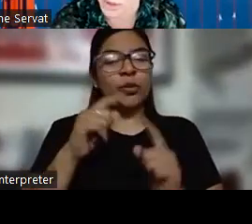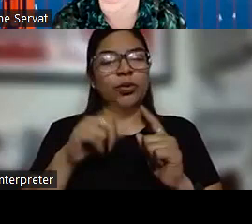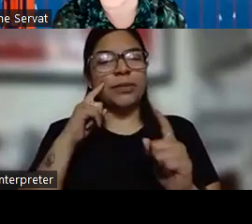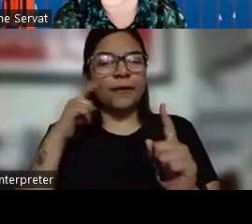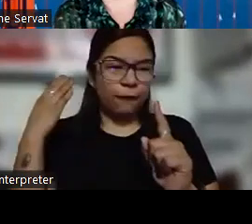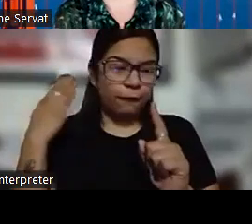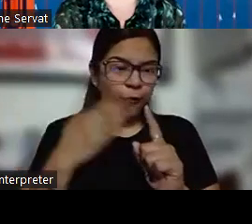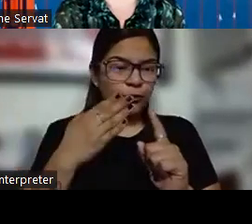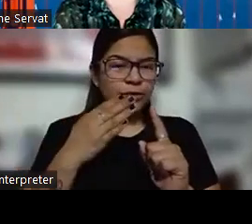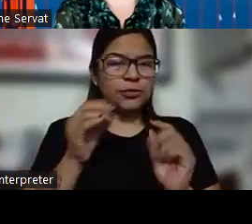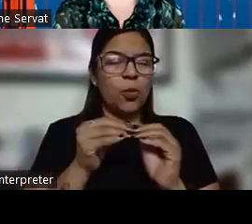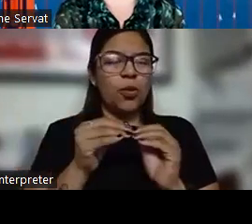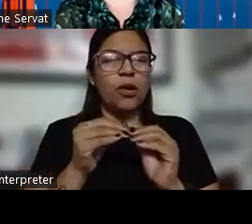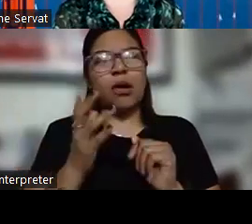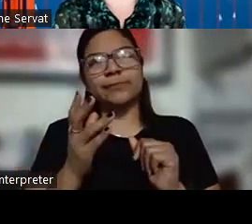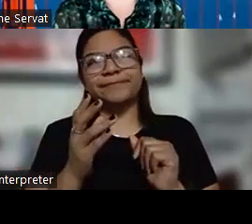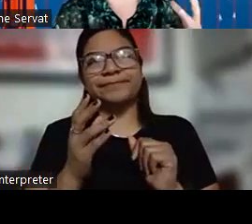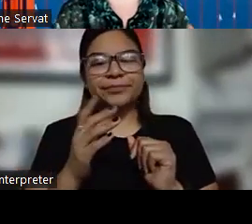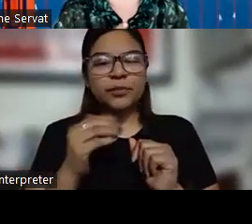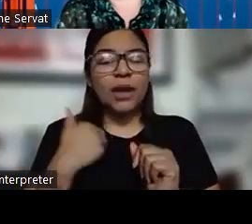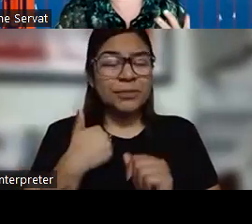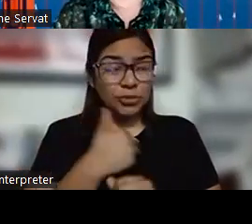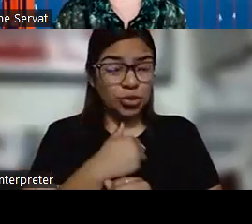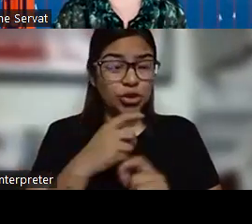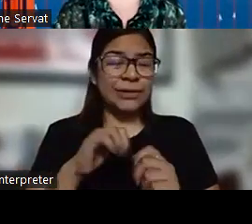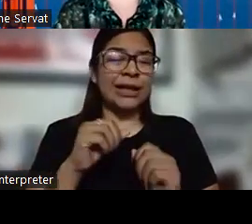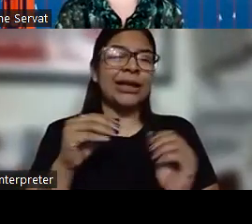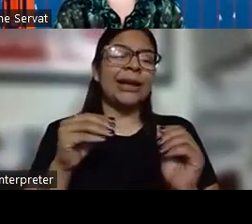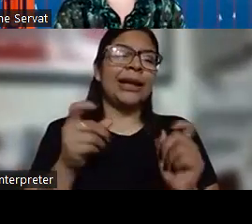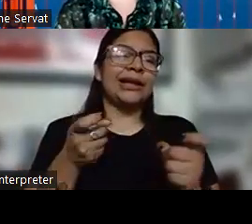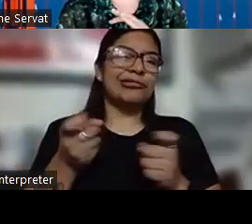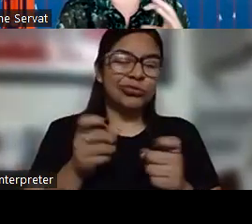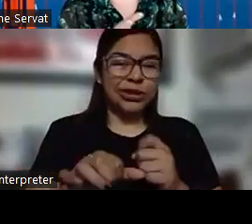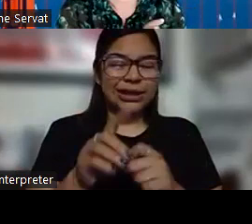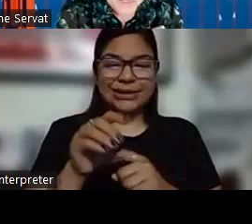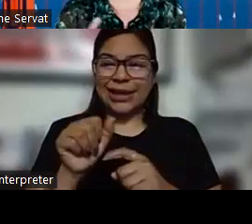burden um associated with some of the manual data entry potentially kind of duplicative